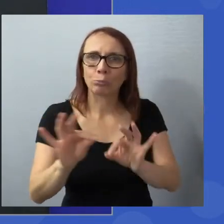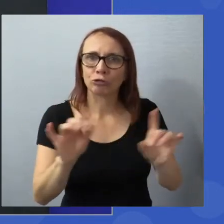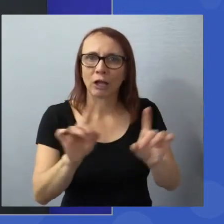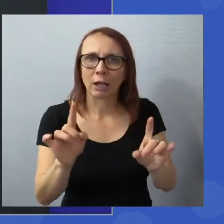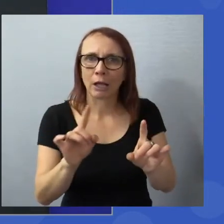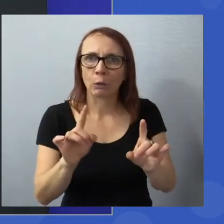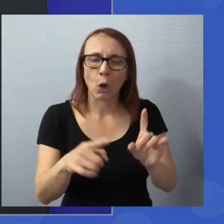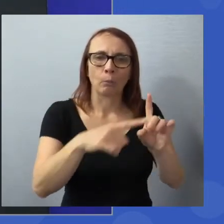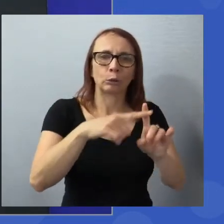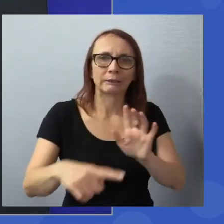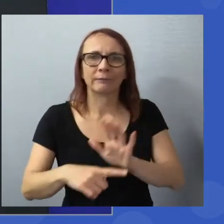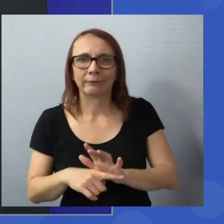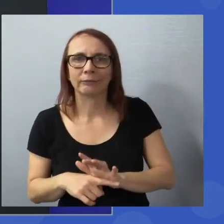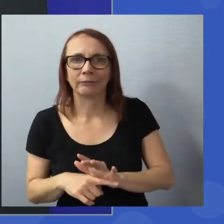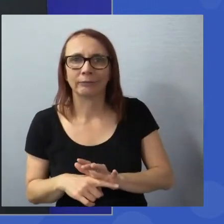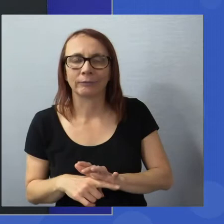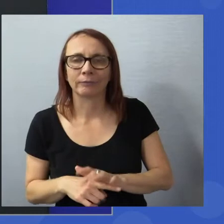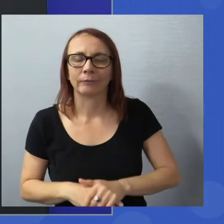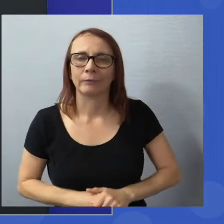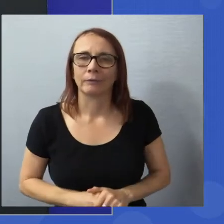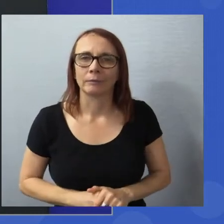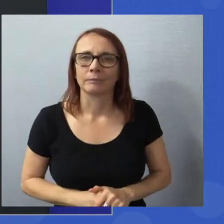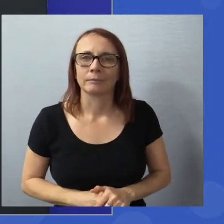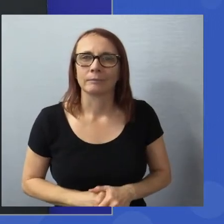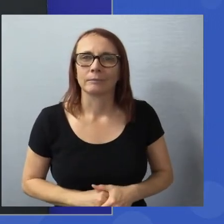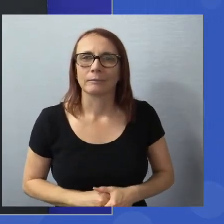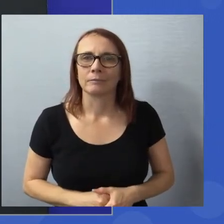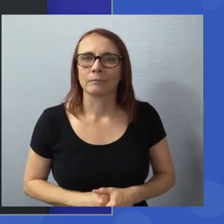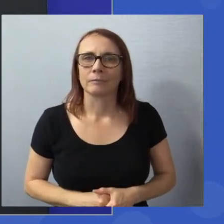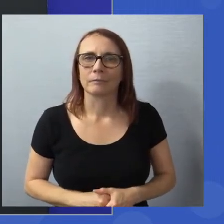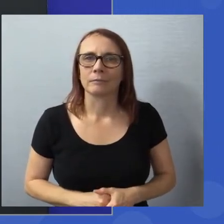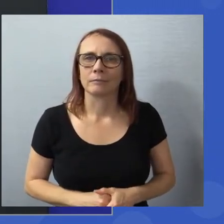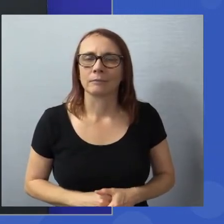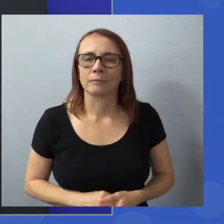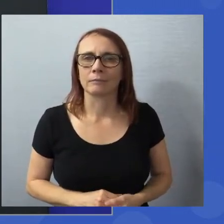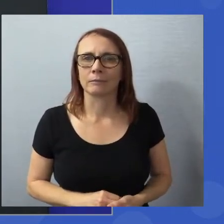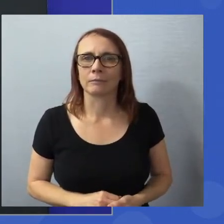weaknesses of different options all these kinds of things so again and I